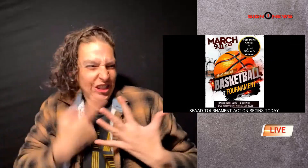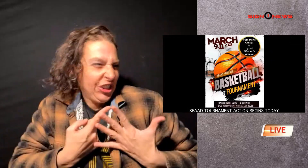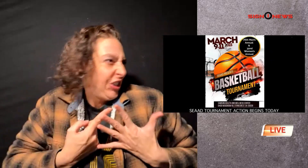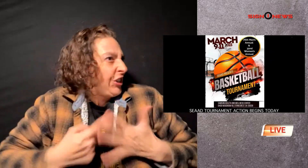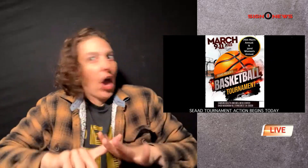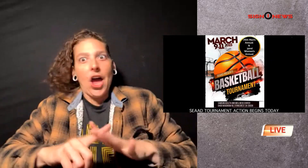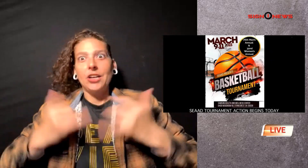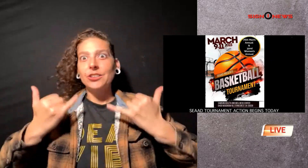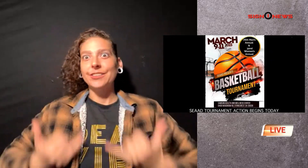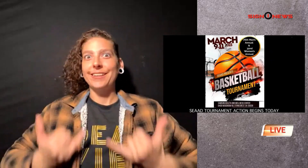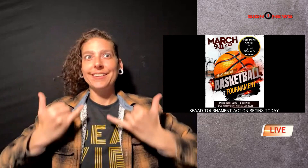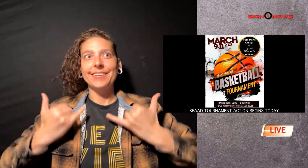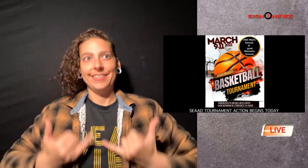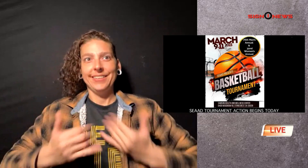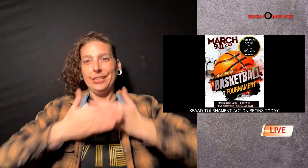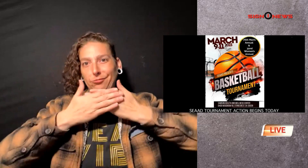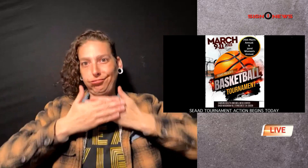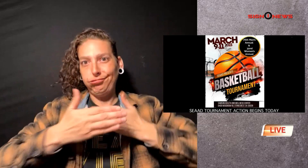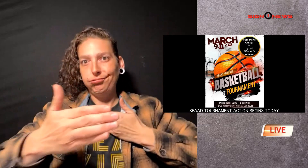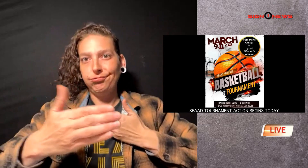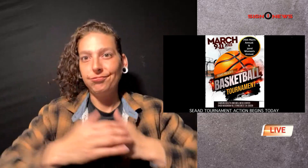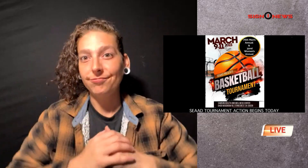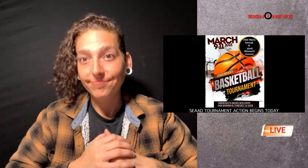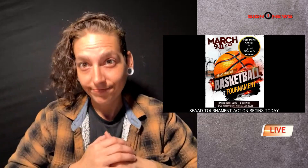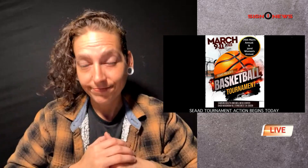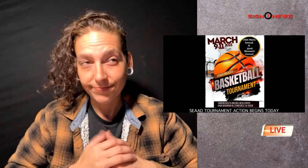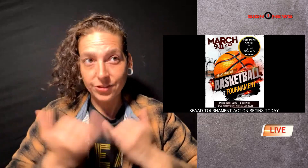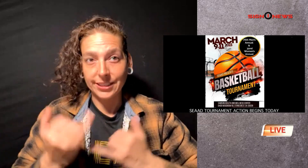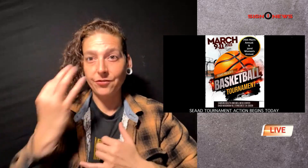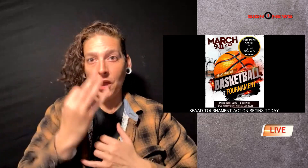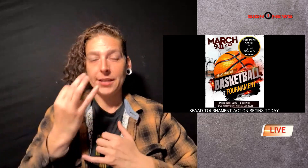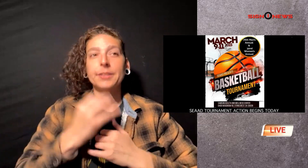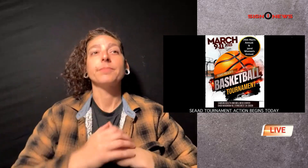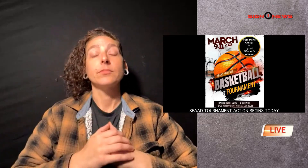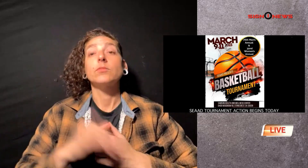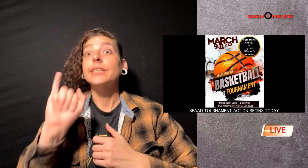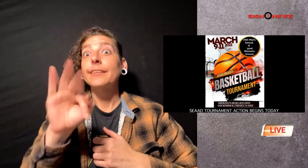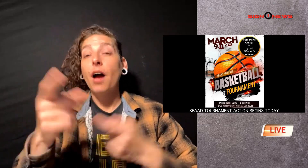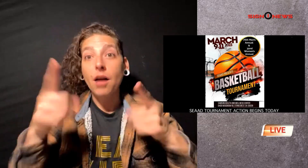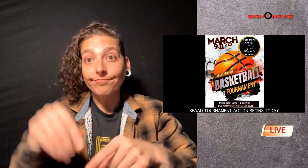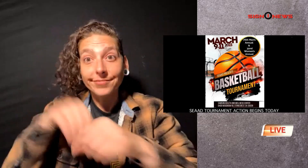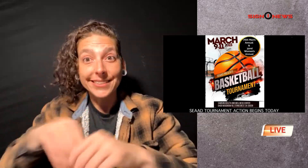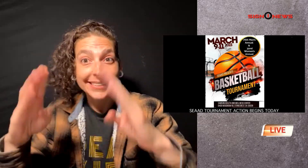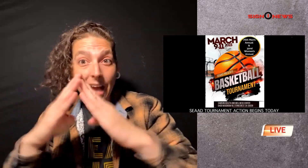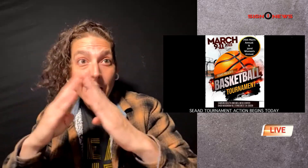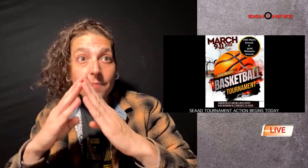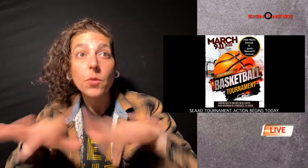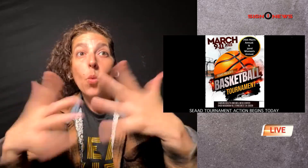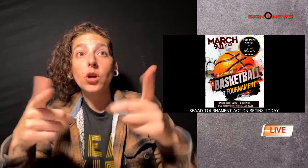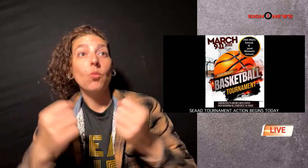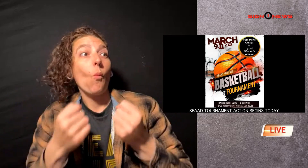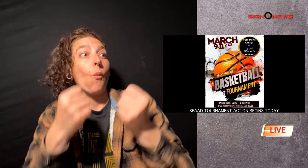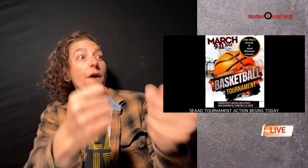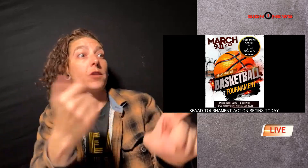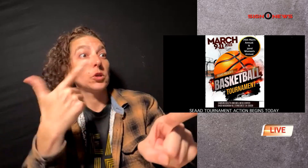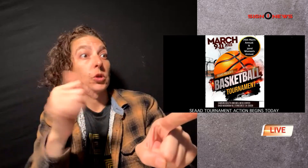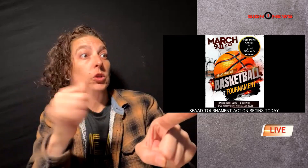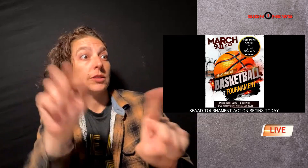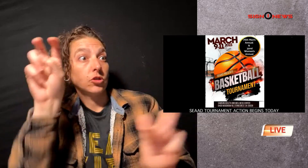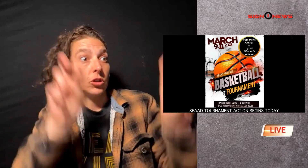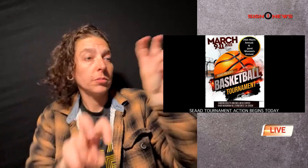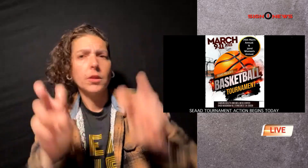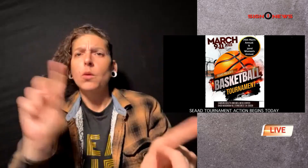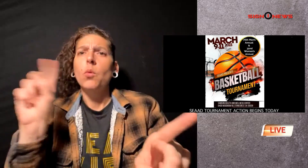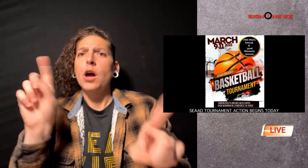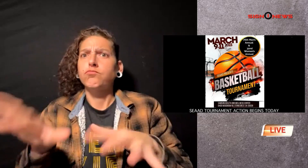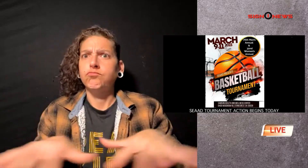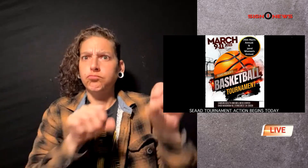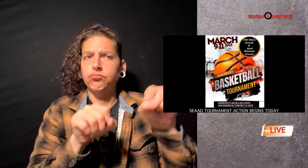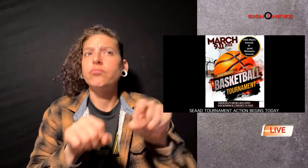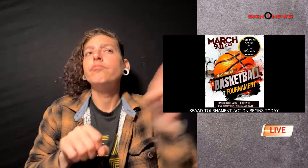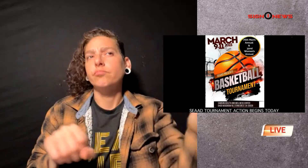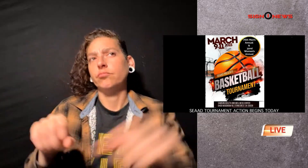swing starting today Friday if you're in town or driving to Georgia the tournament is being